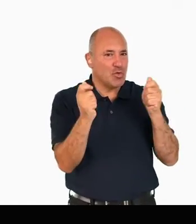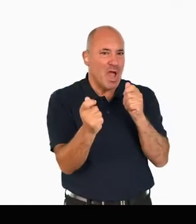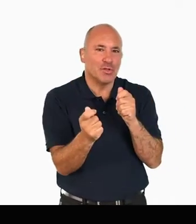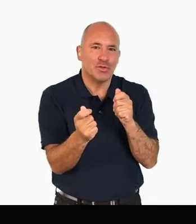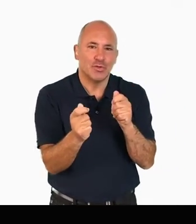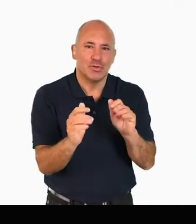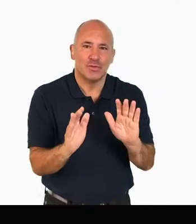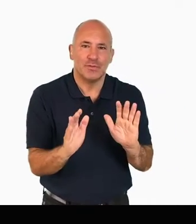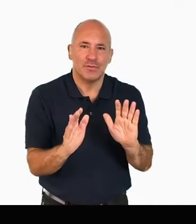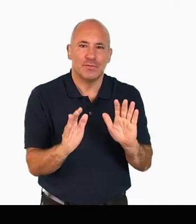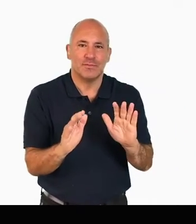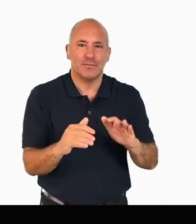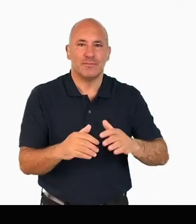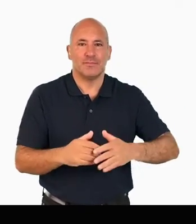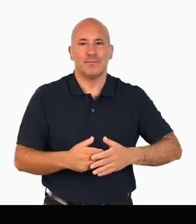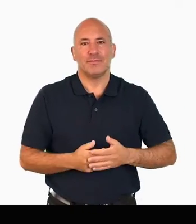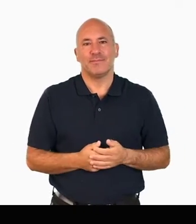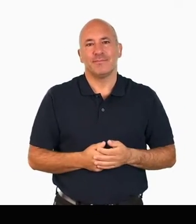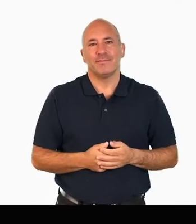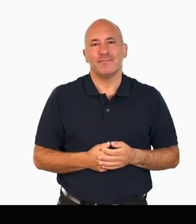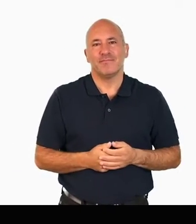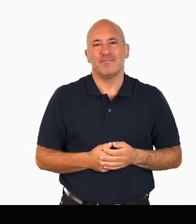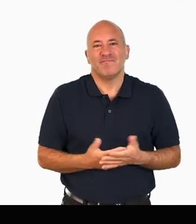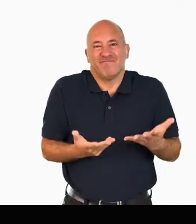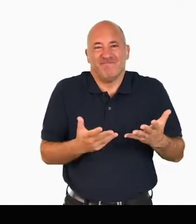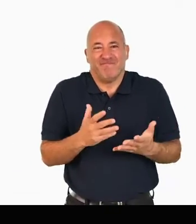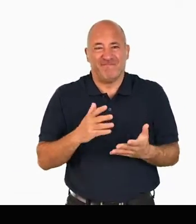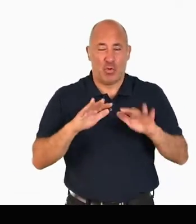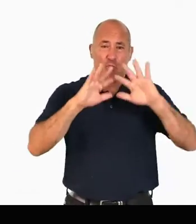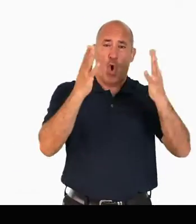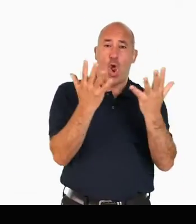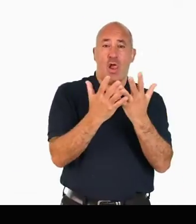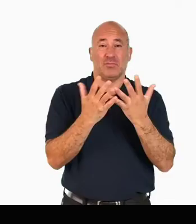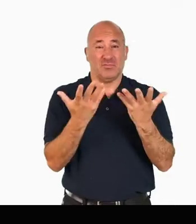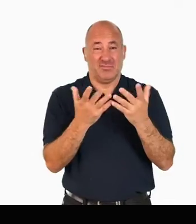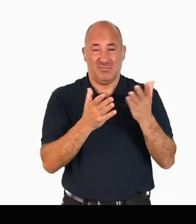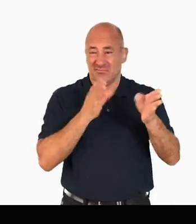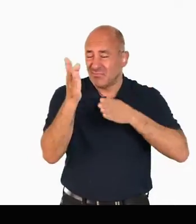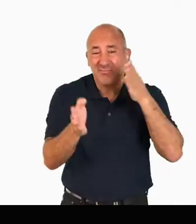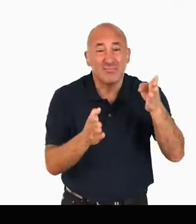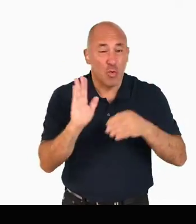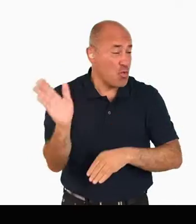and that's simply not true. You know, just as everywhere else in the world, everybody is different